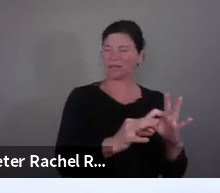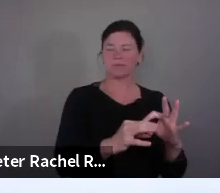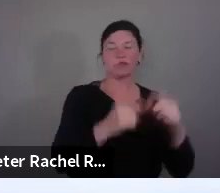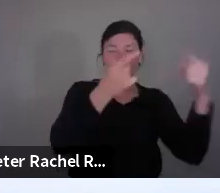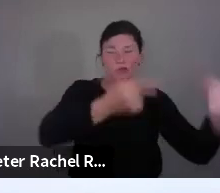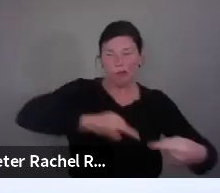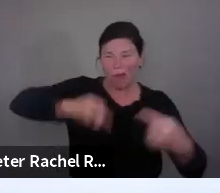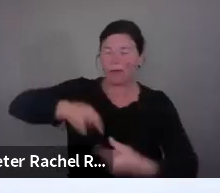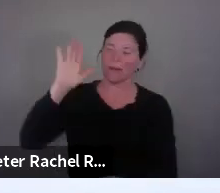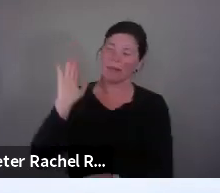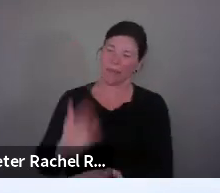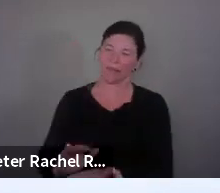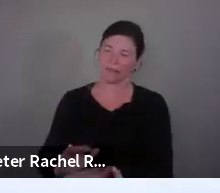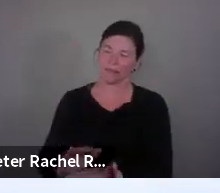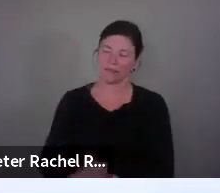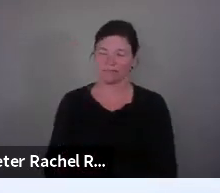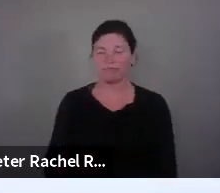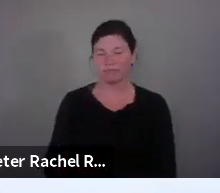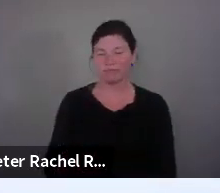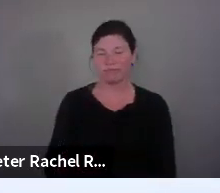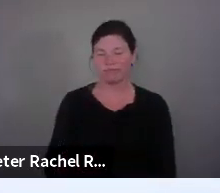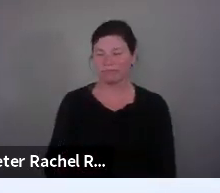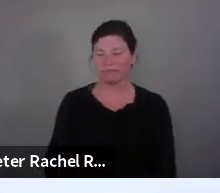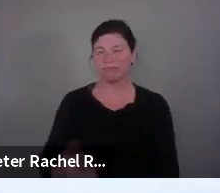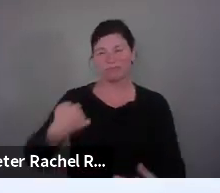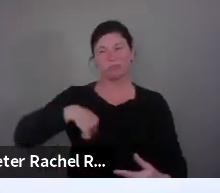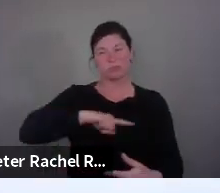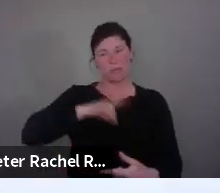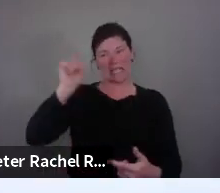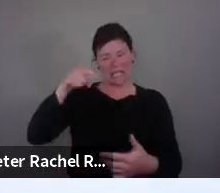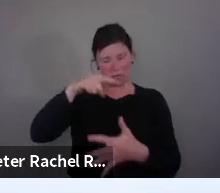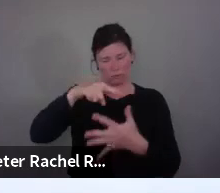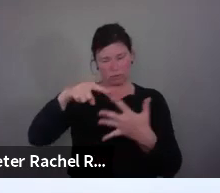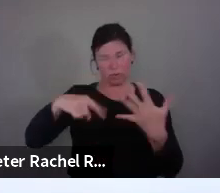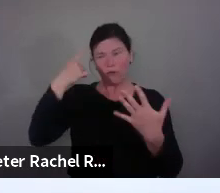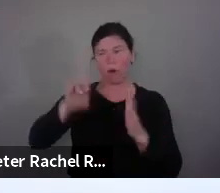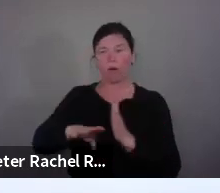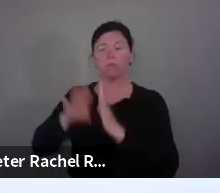If you two have any questions, go ahead and 11:55:18 -- we have five minutes.